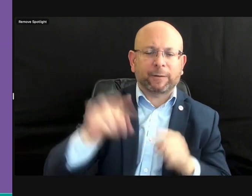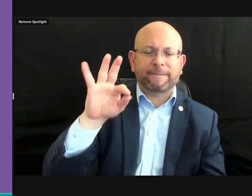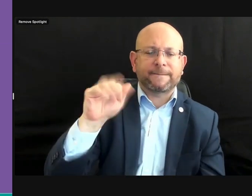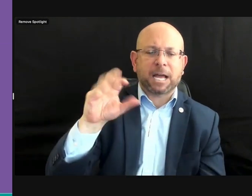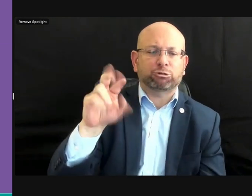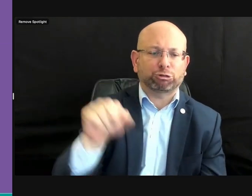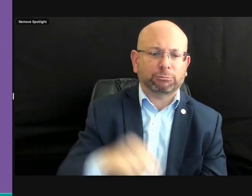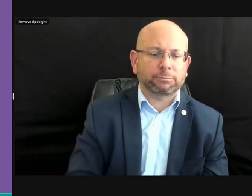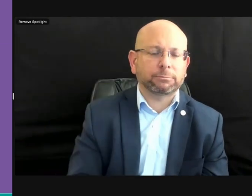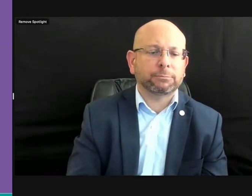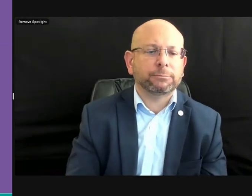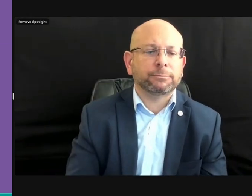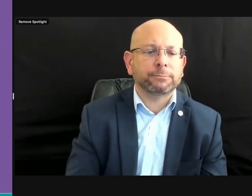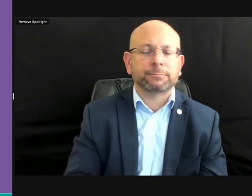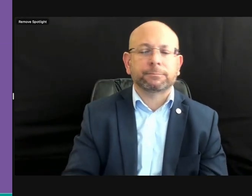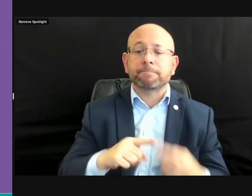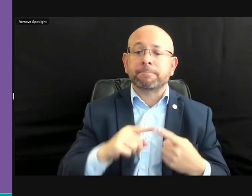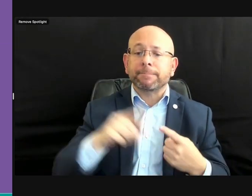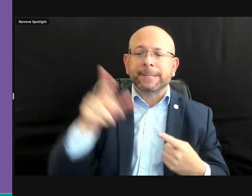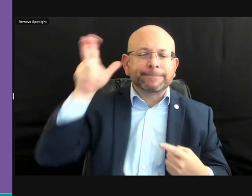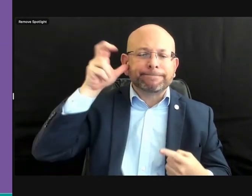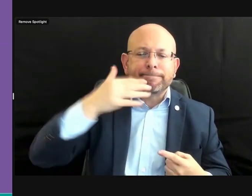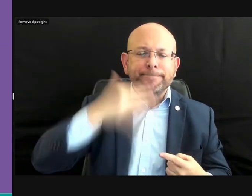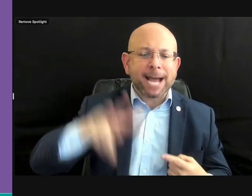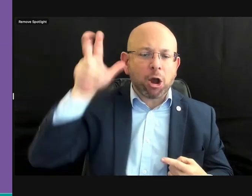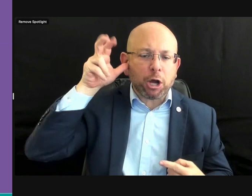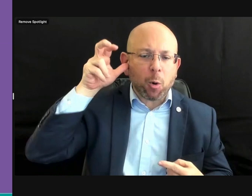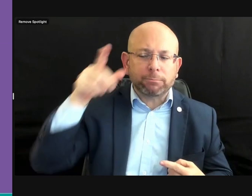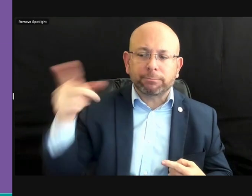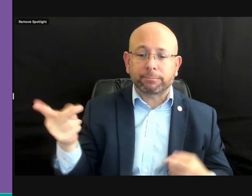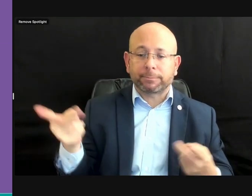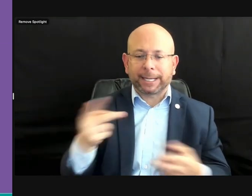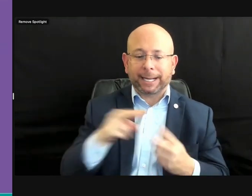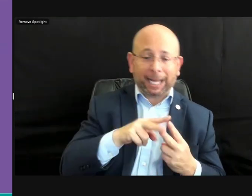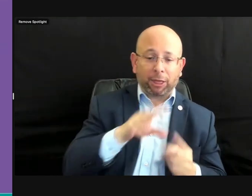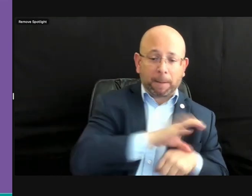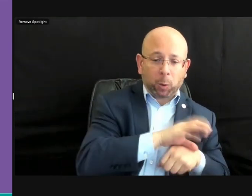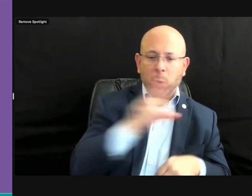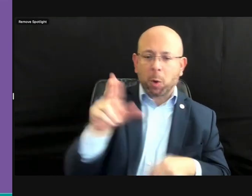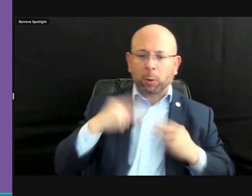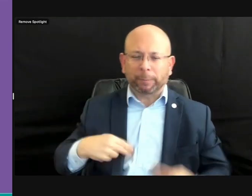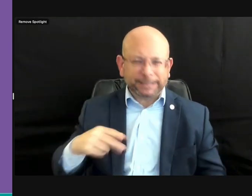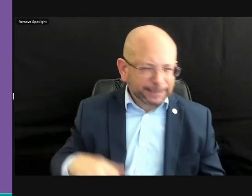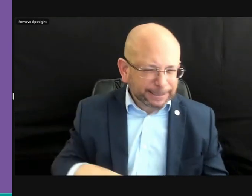gets worse depending on these factors, bad audio quality--